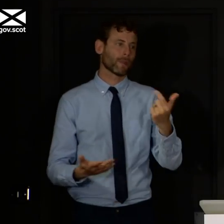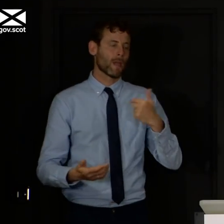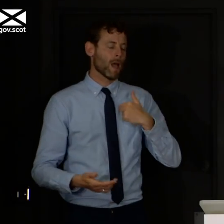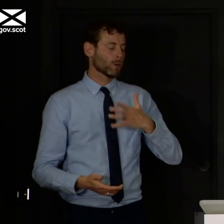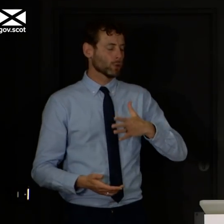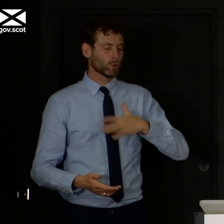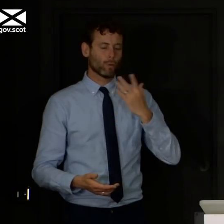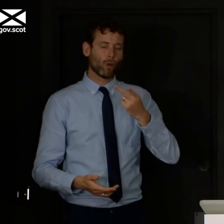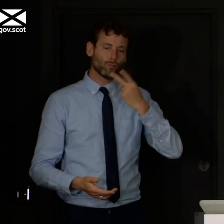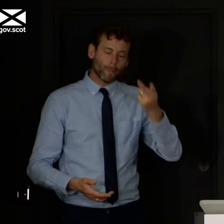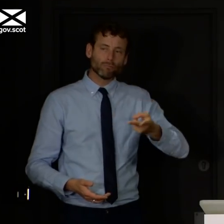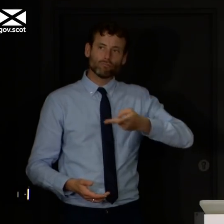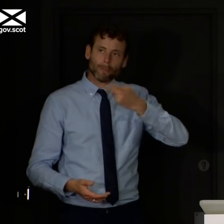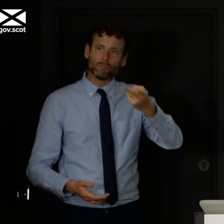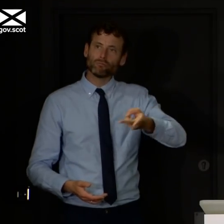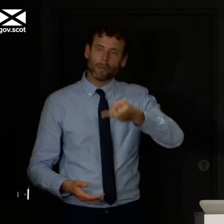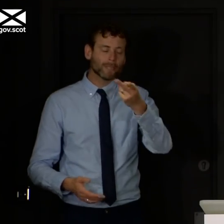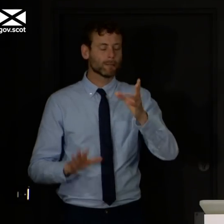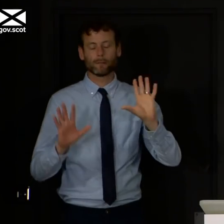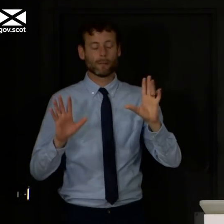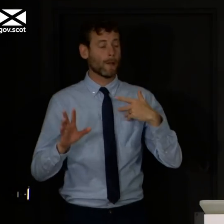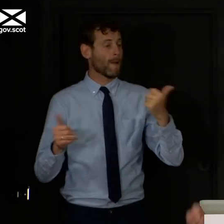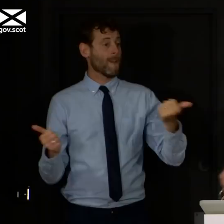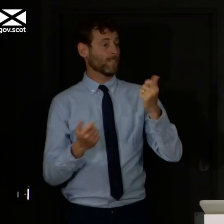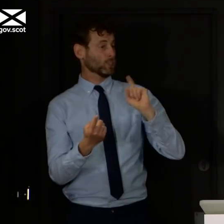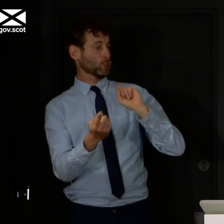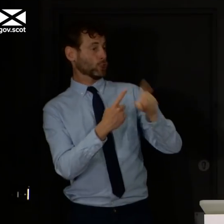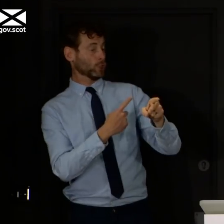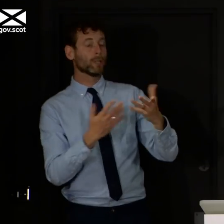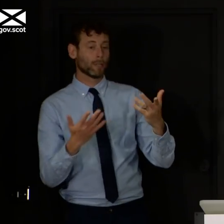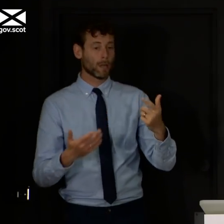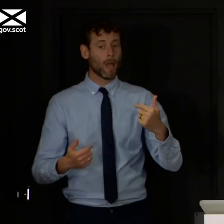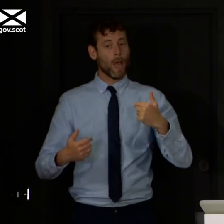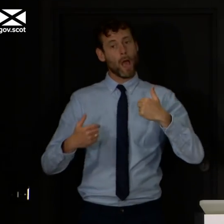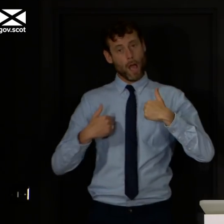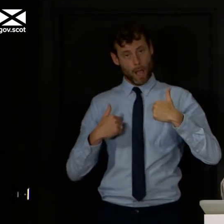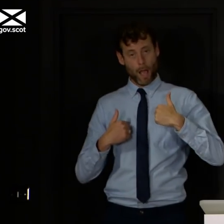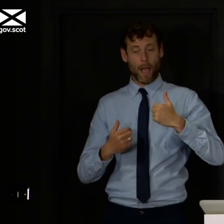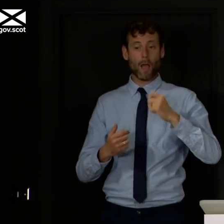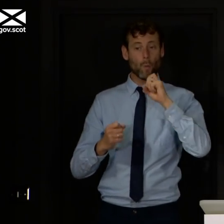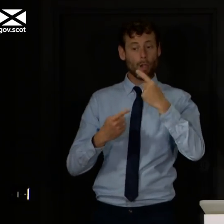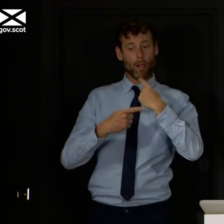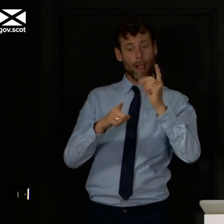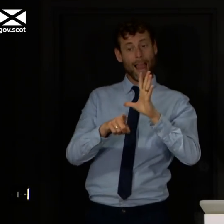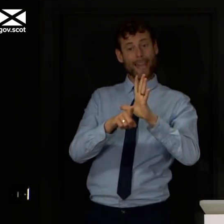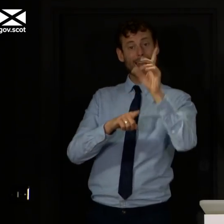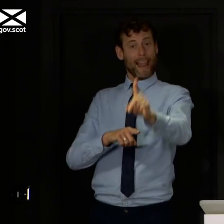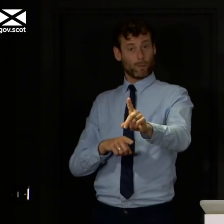this fairly extensively now. So the comfort I will give is that a week today I will stand